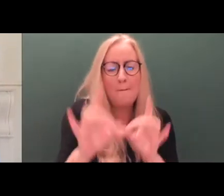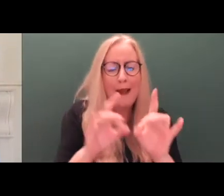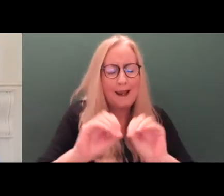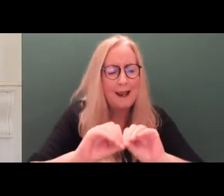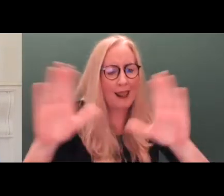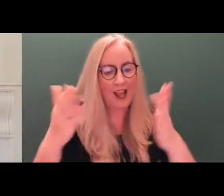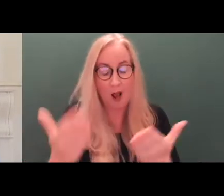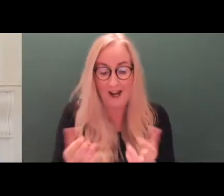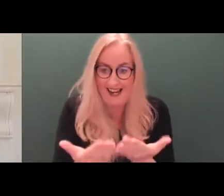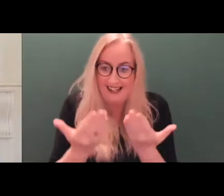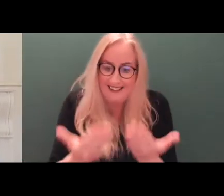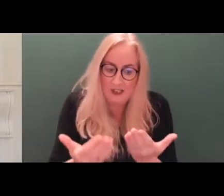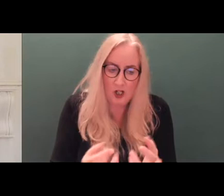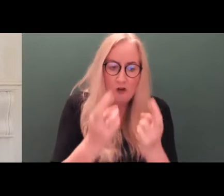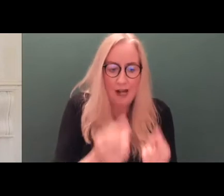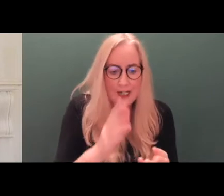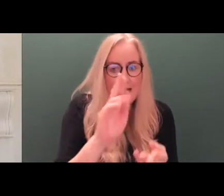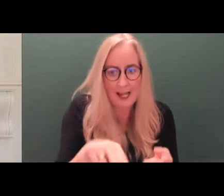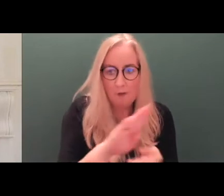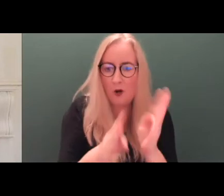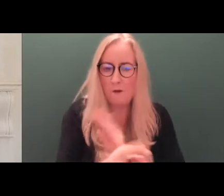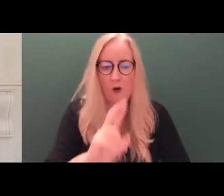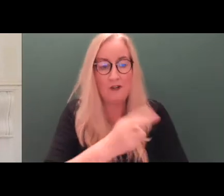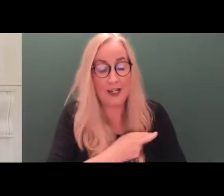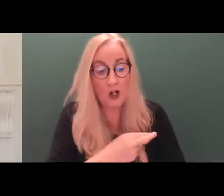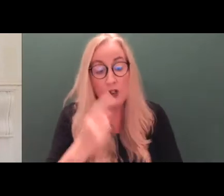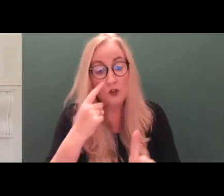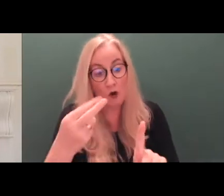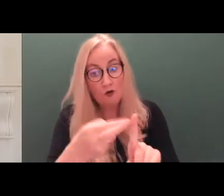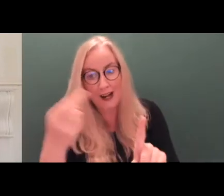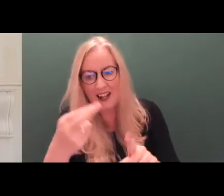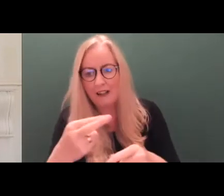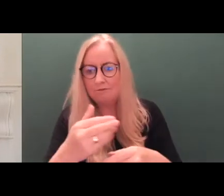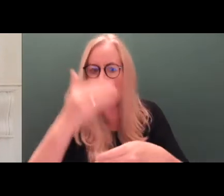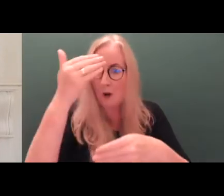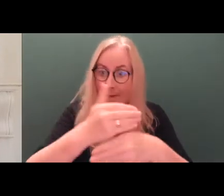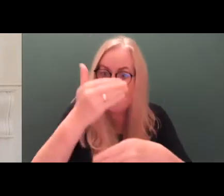rights can be realised, recognising the barriers that need to be removed